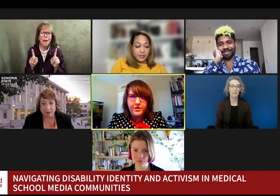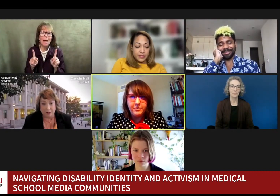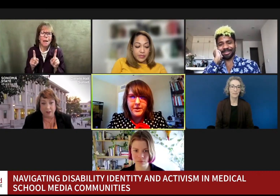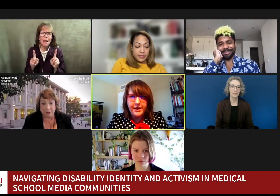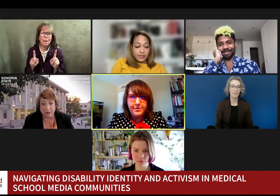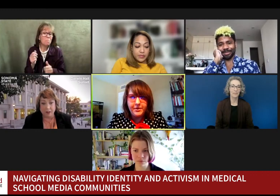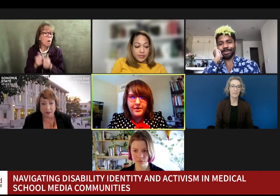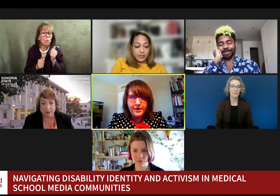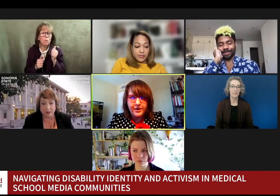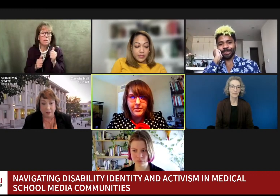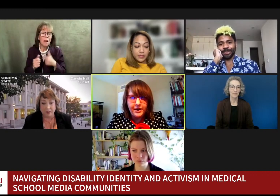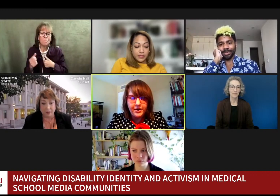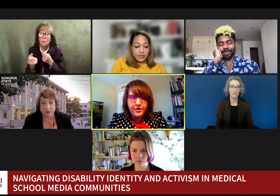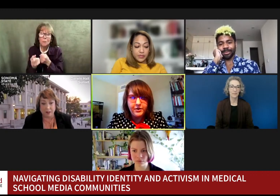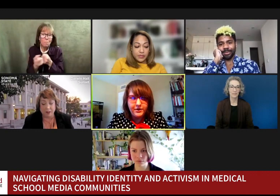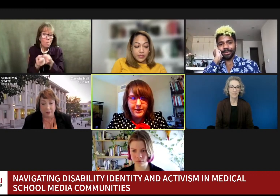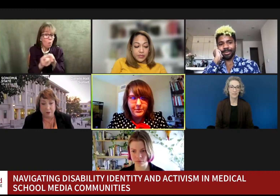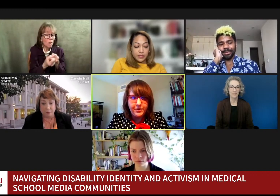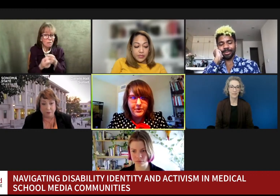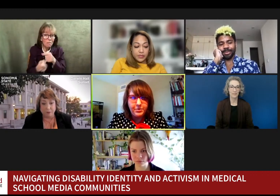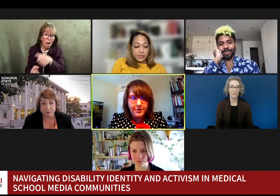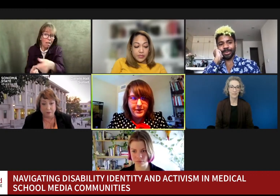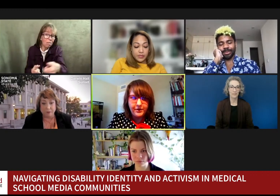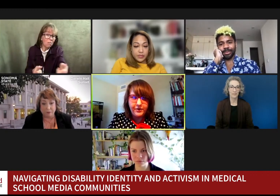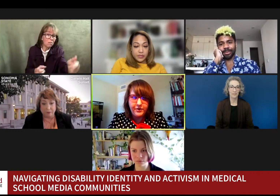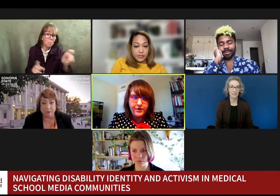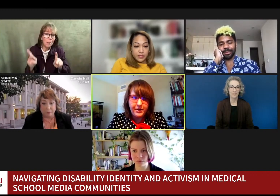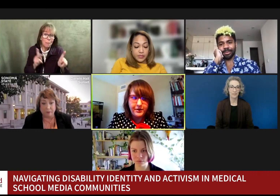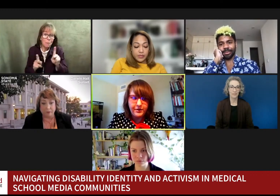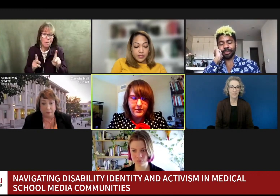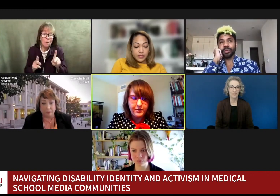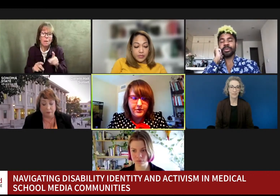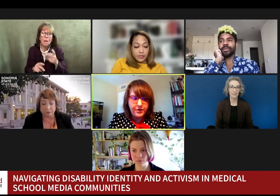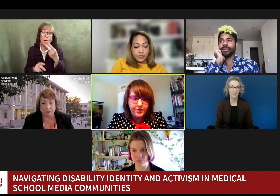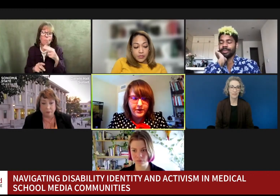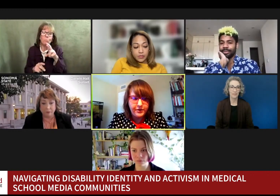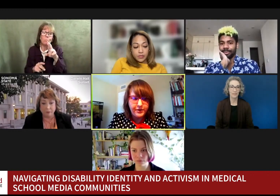disabled pre-medical students and medical students who are going through the same